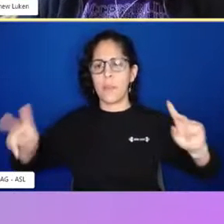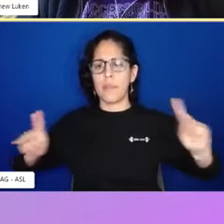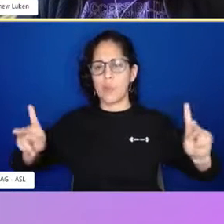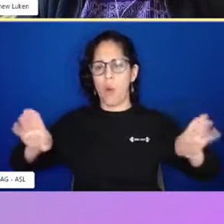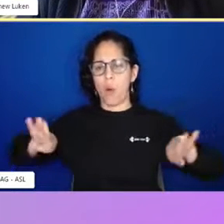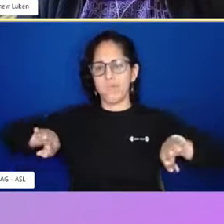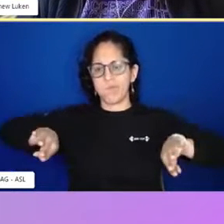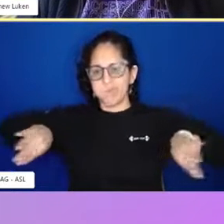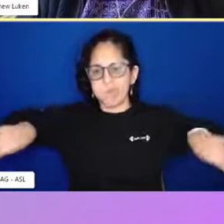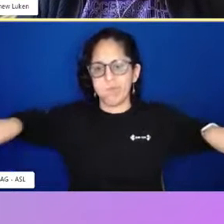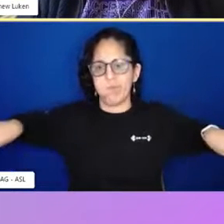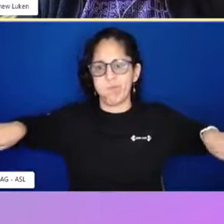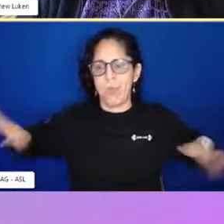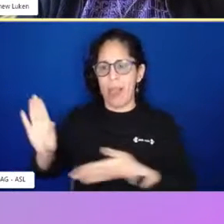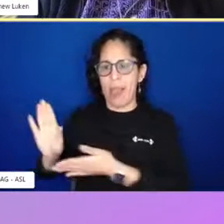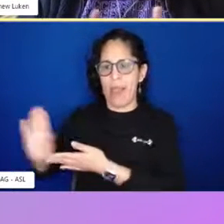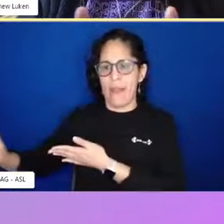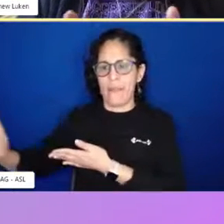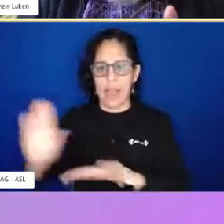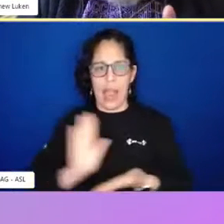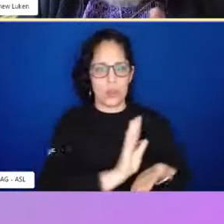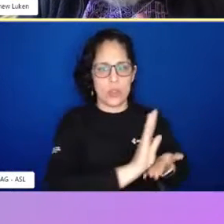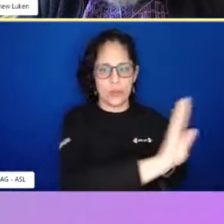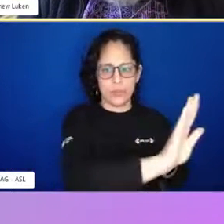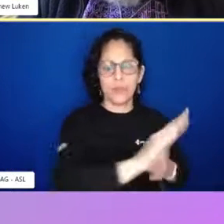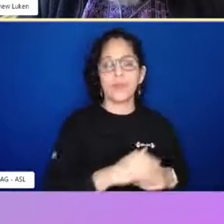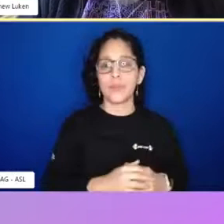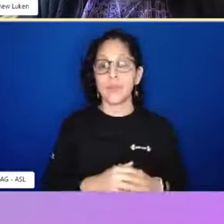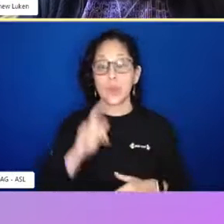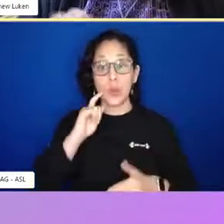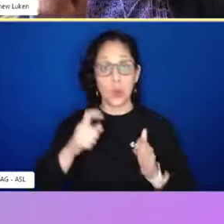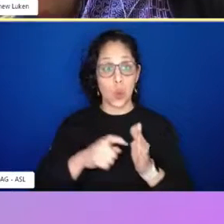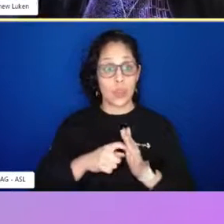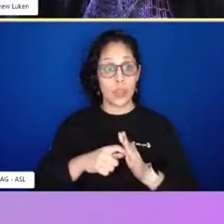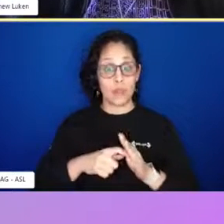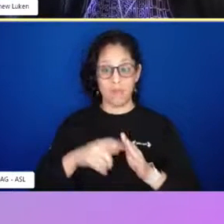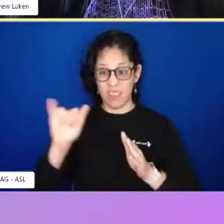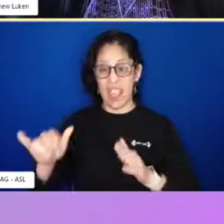always going to be somebody on the edges that is left out.